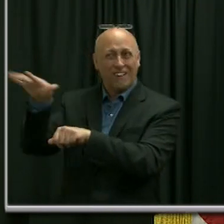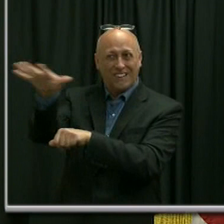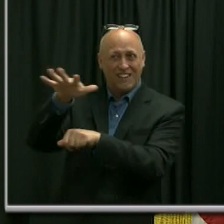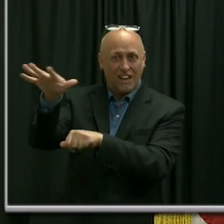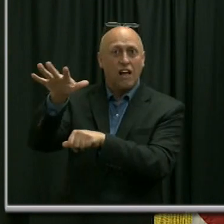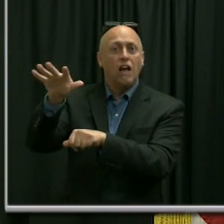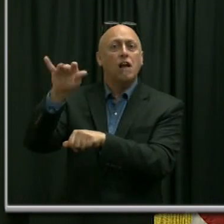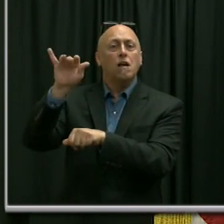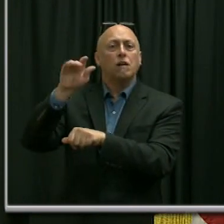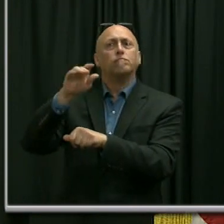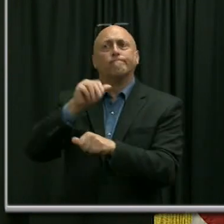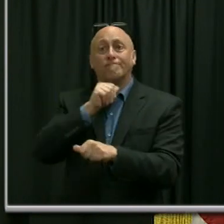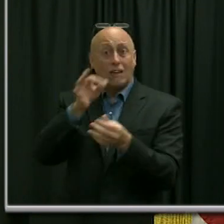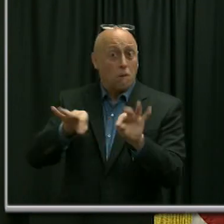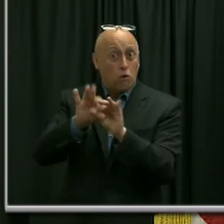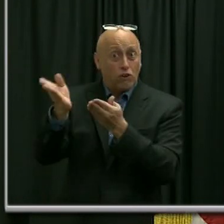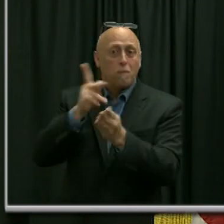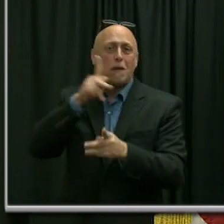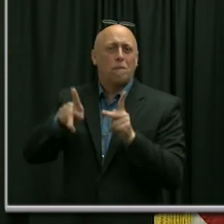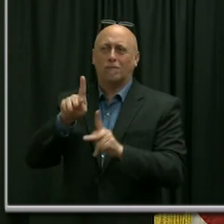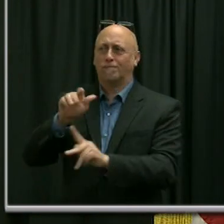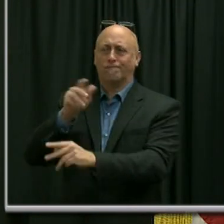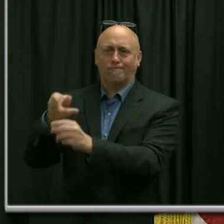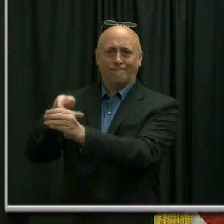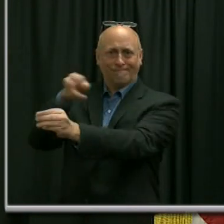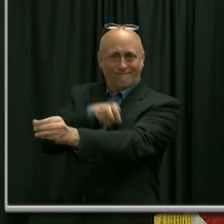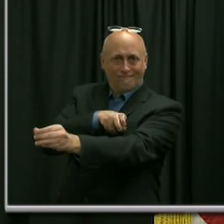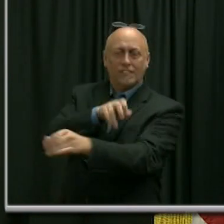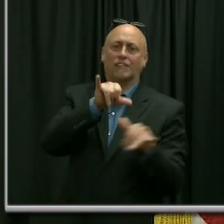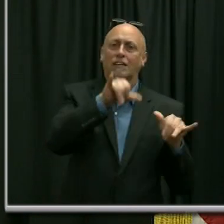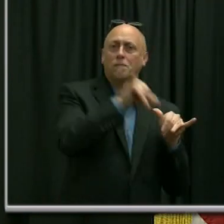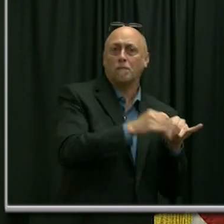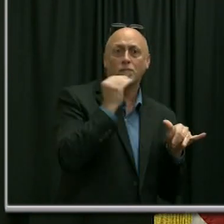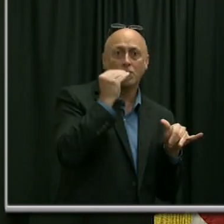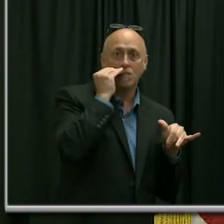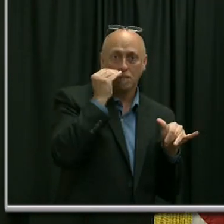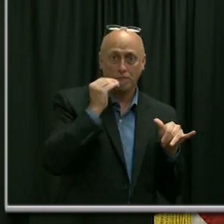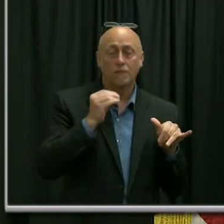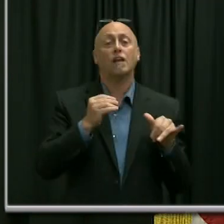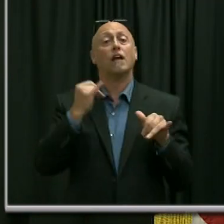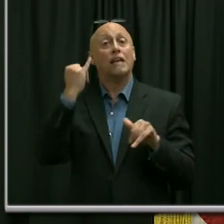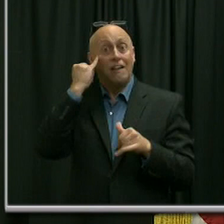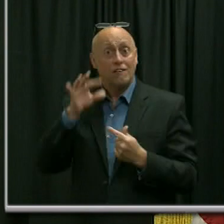HAS OUT HAS OUTLINED. WE DO